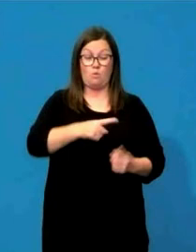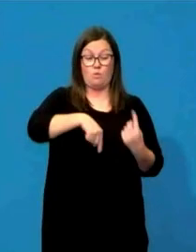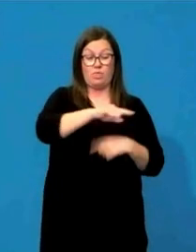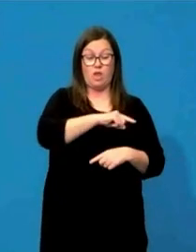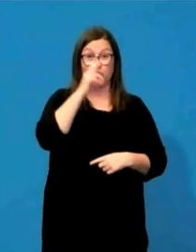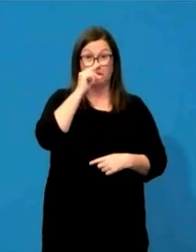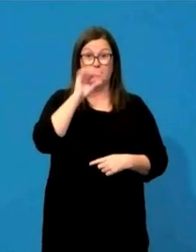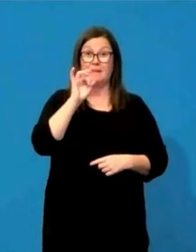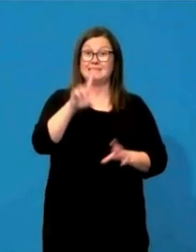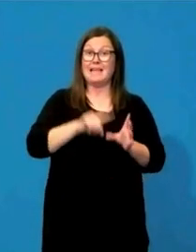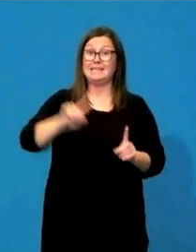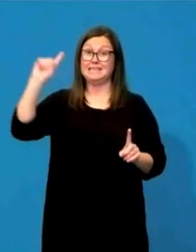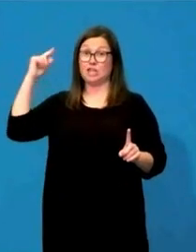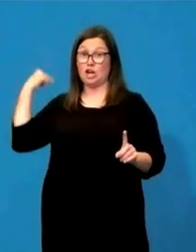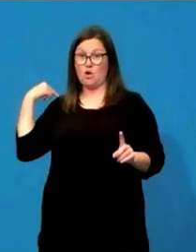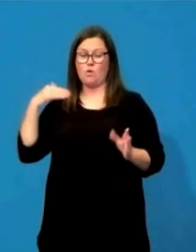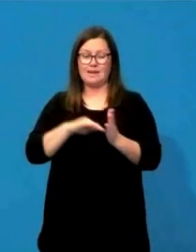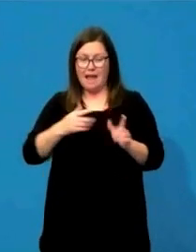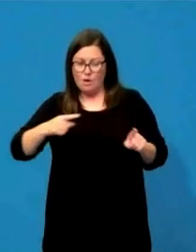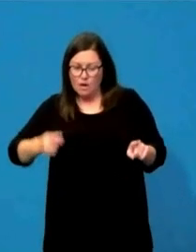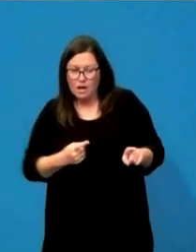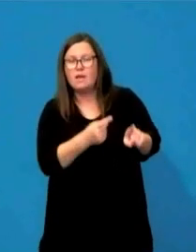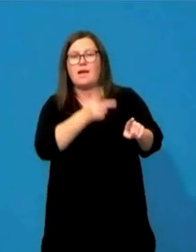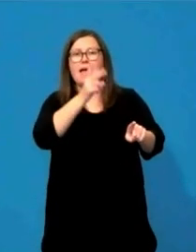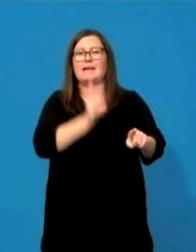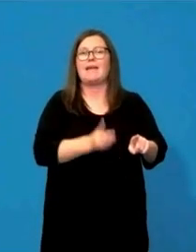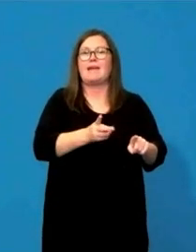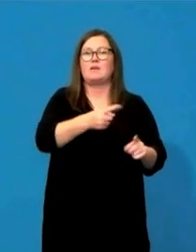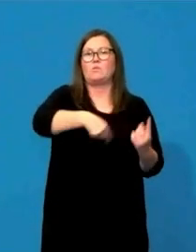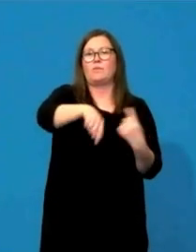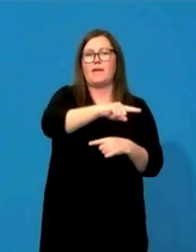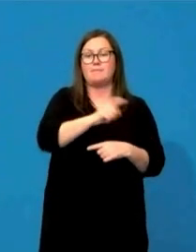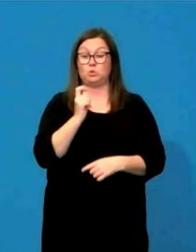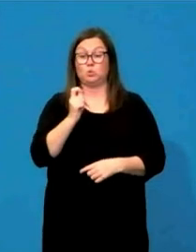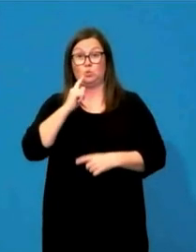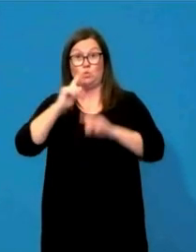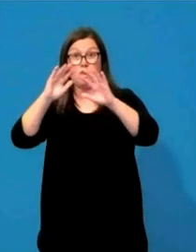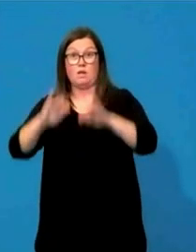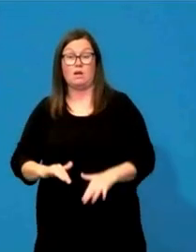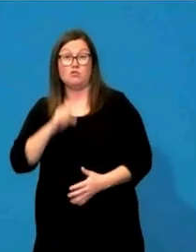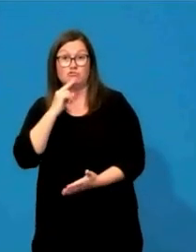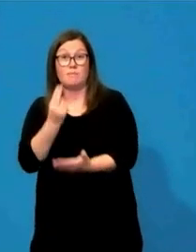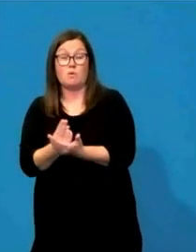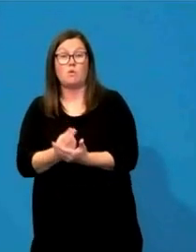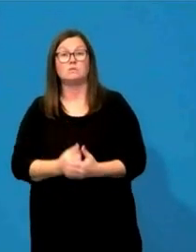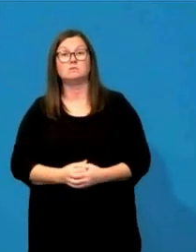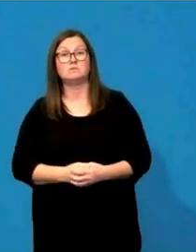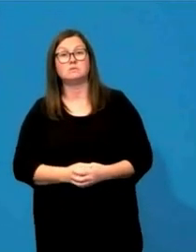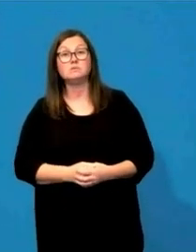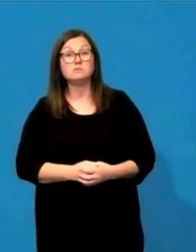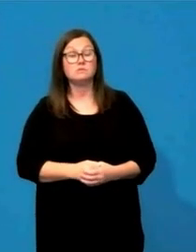And have - have the results of those research projects been made available amongst